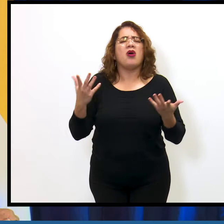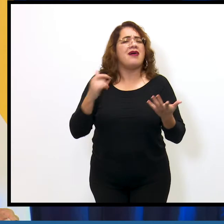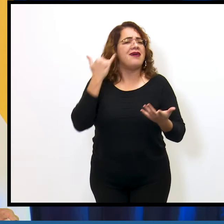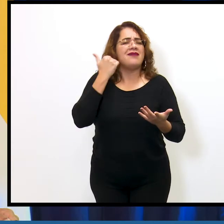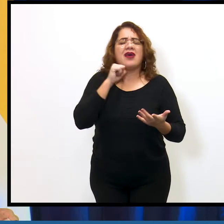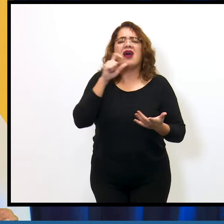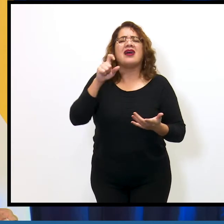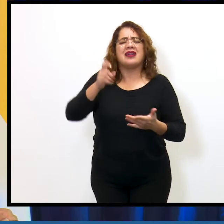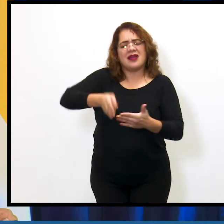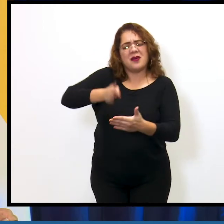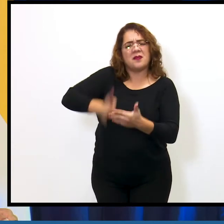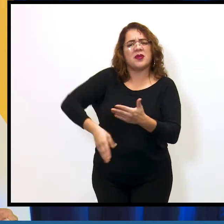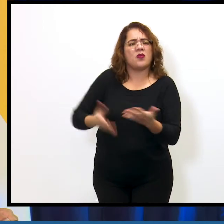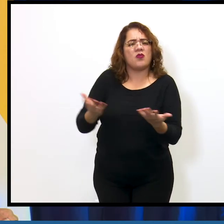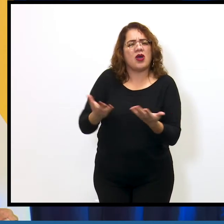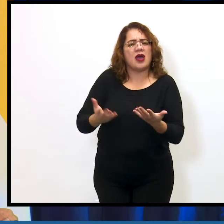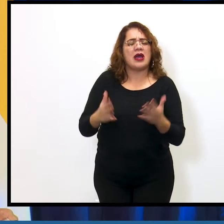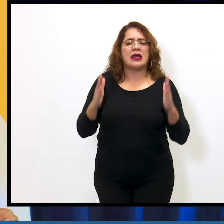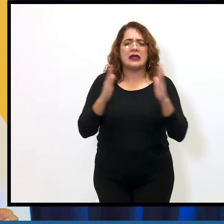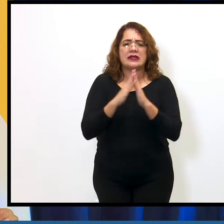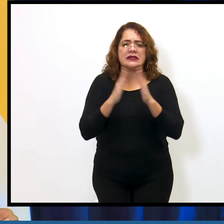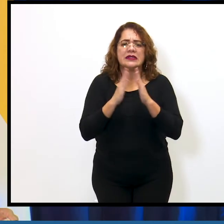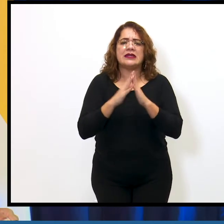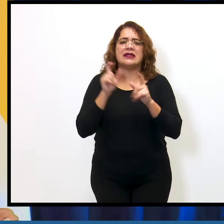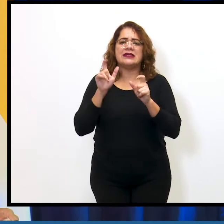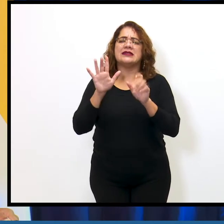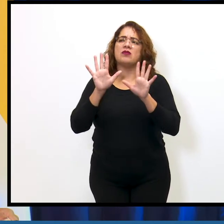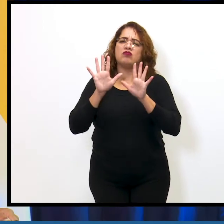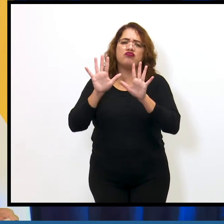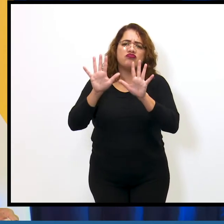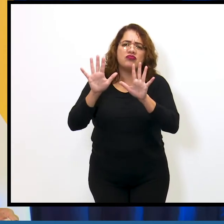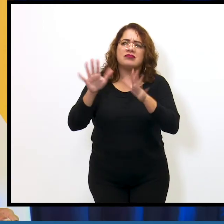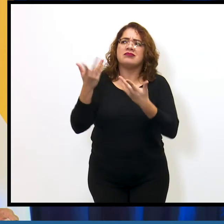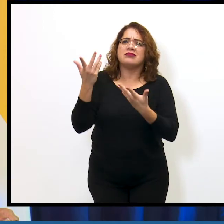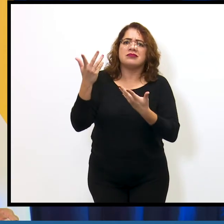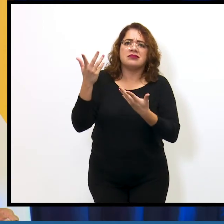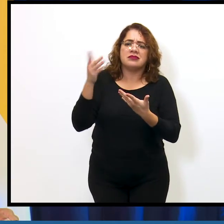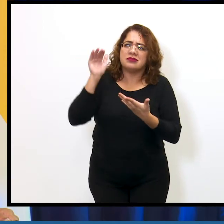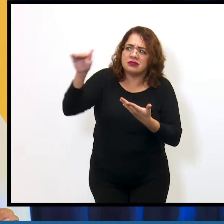importantly what is the city doing to pressure the state to open that facility immediately?